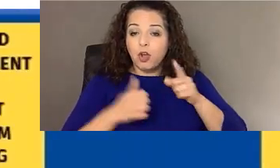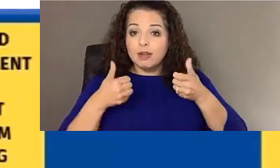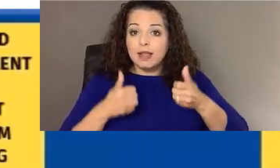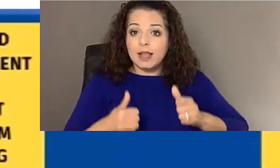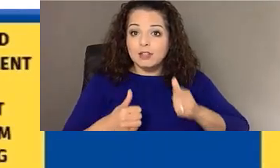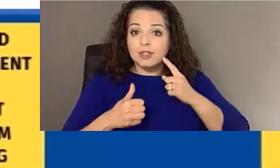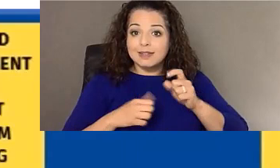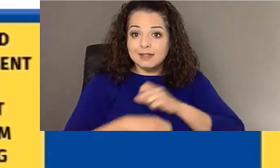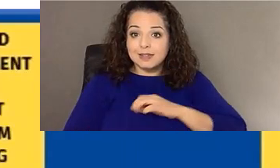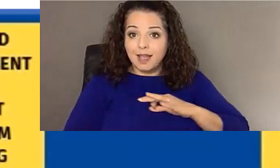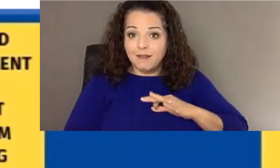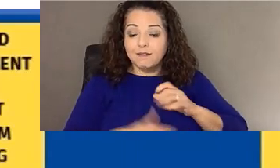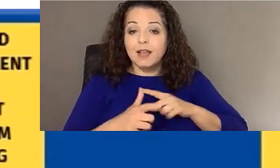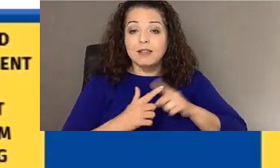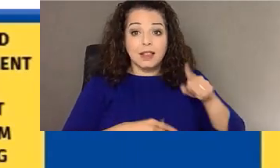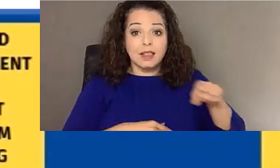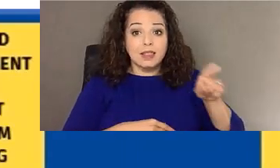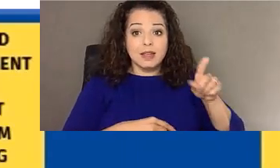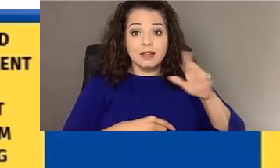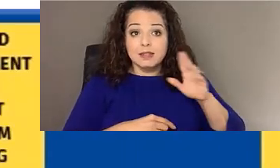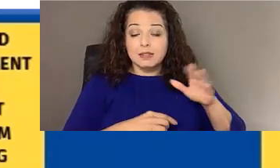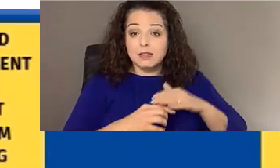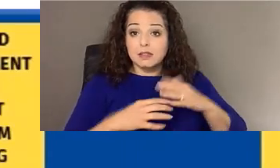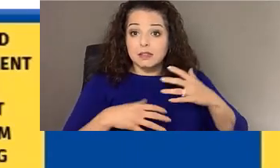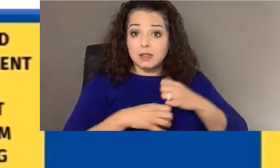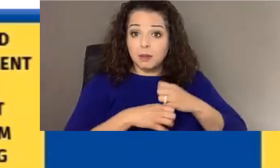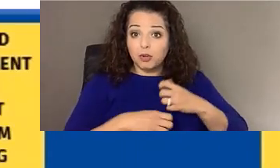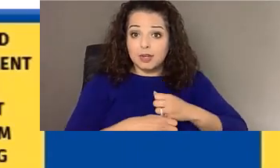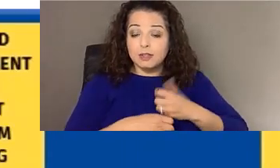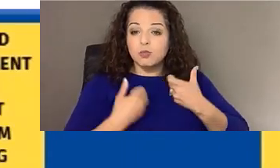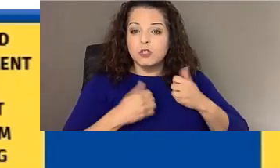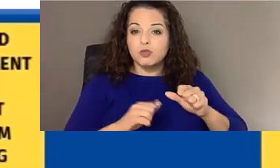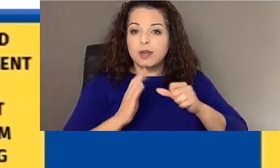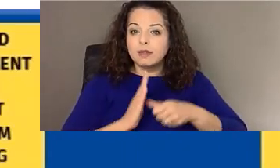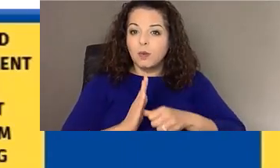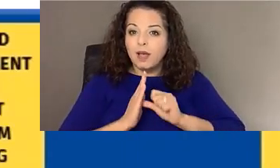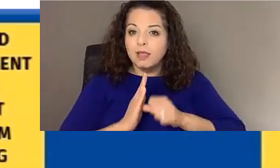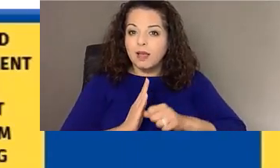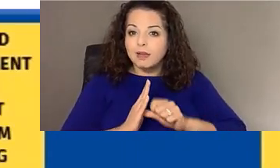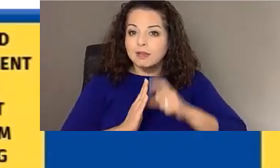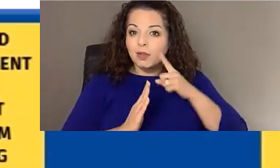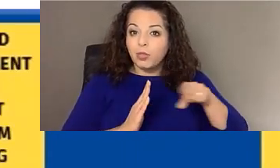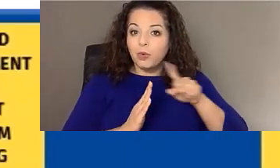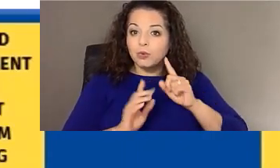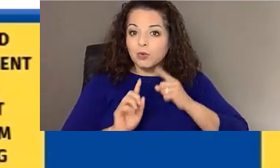And in these summaries you can see we try to highlight the goals that participants in CAPABLE